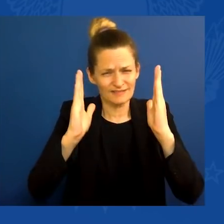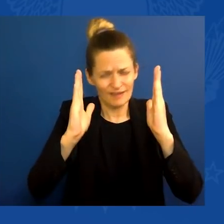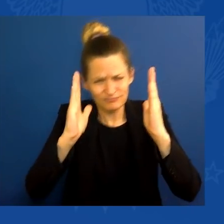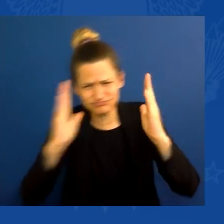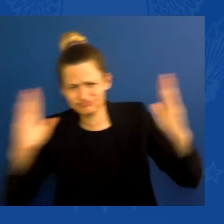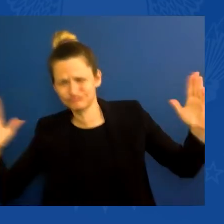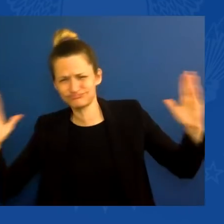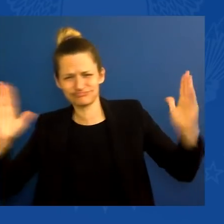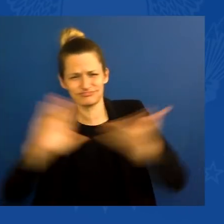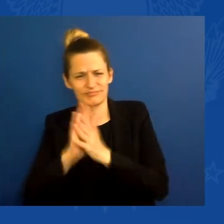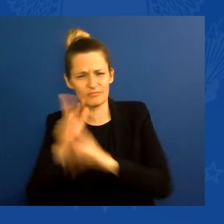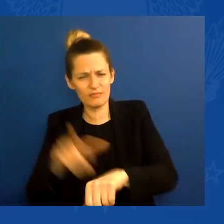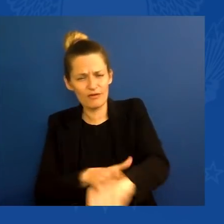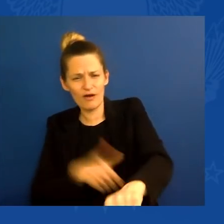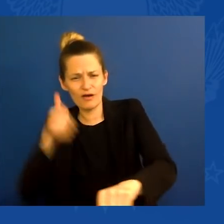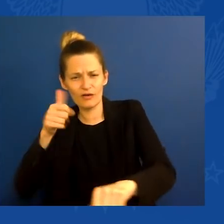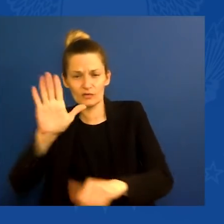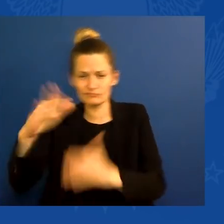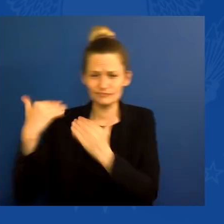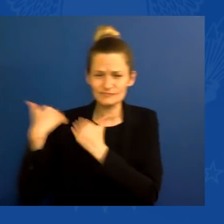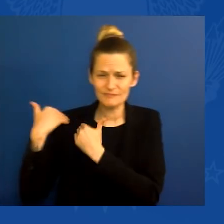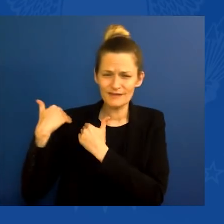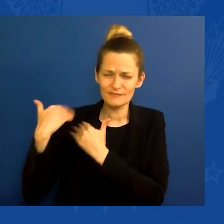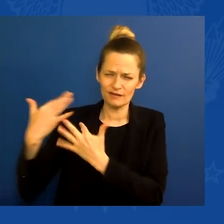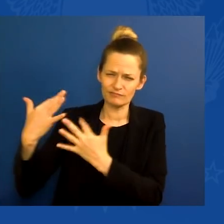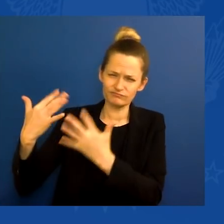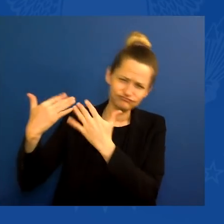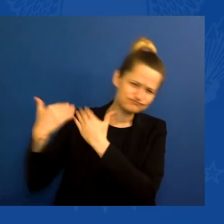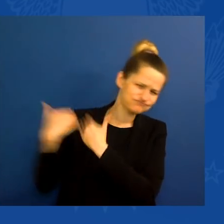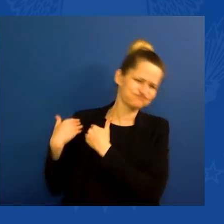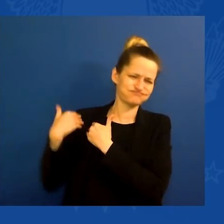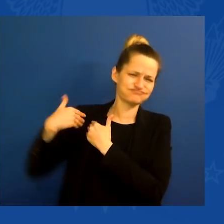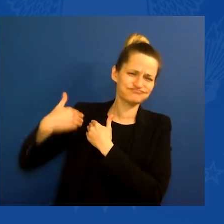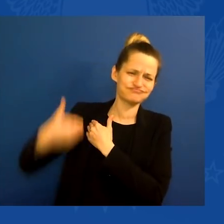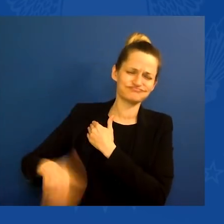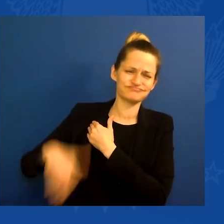do better to keep you safe, to keep our communities safe,